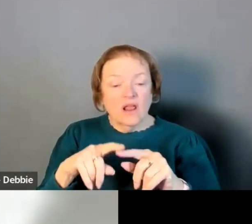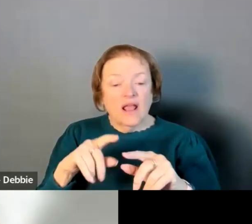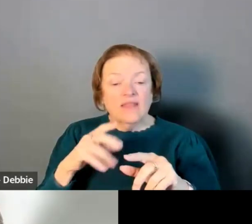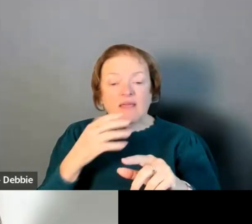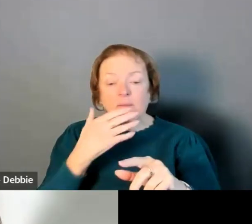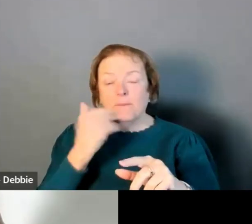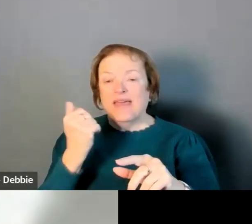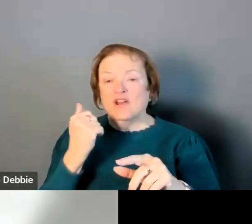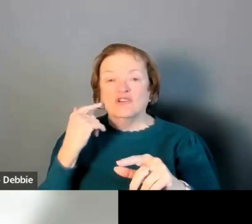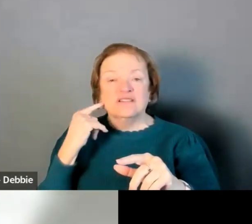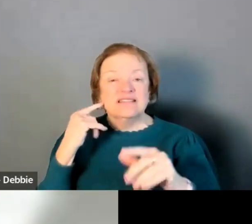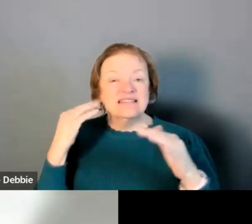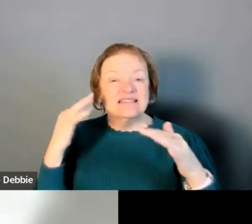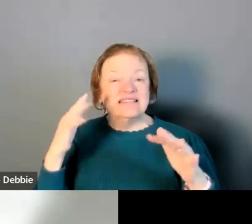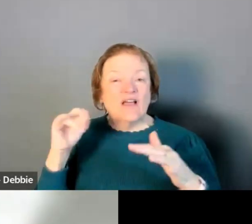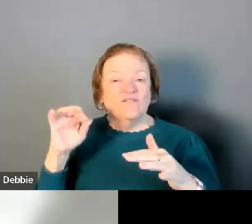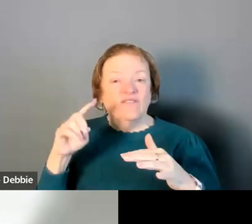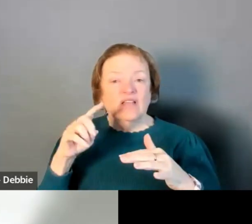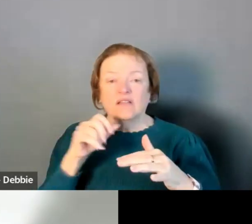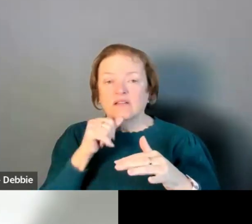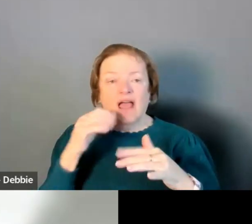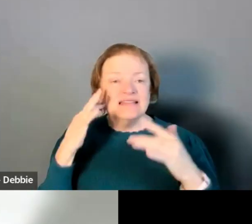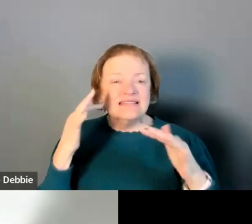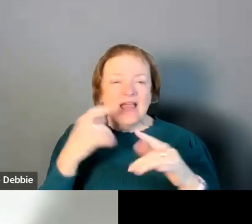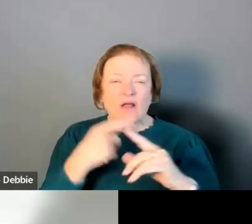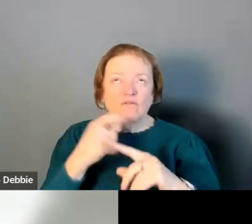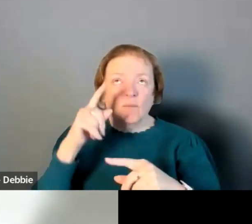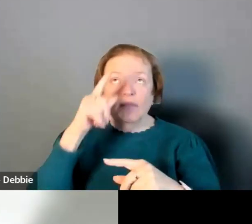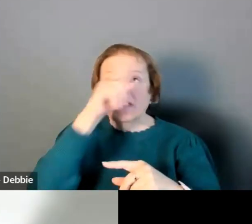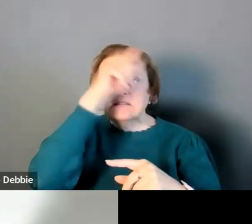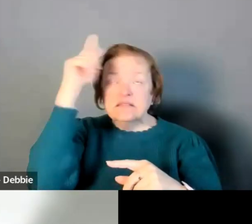the sound filled in the ceiling, and they have a, you can have a pass-around mic,